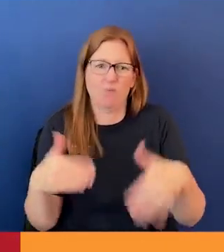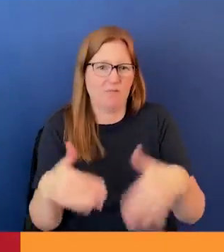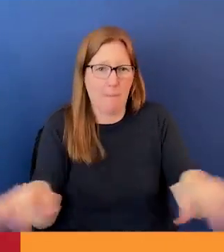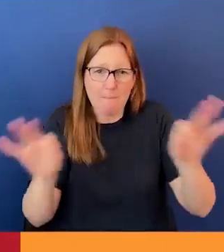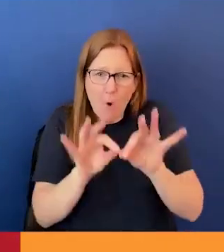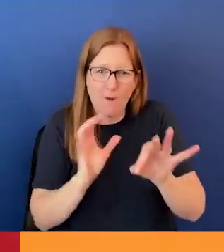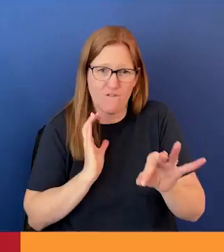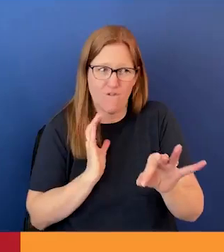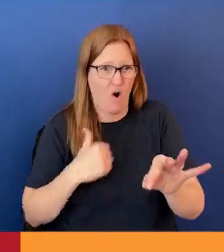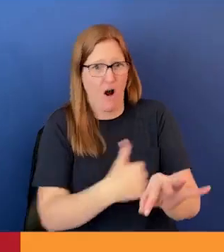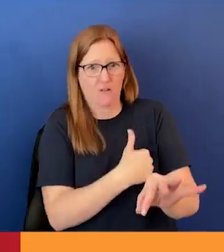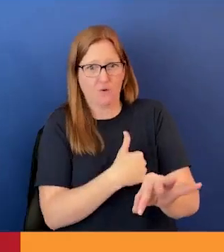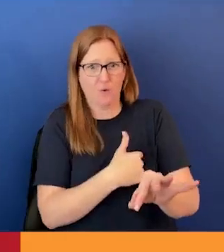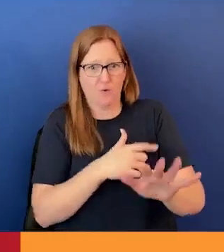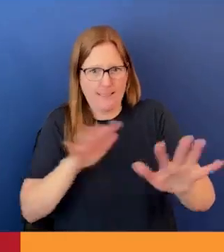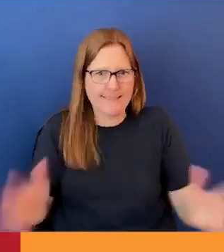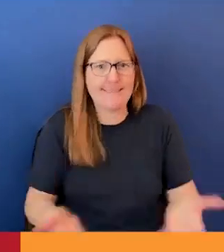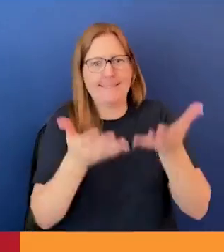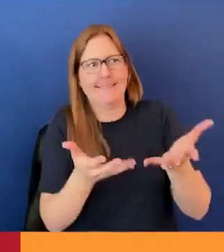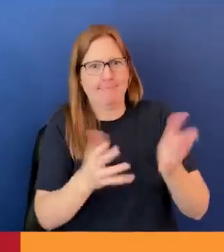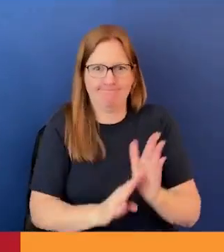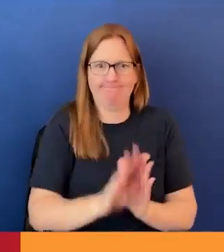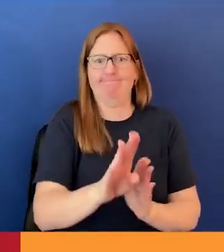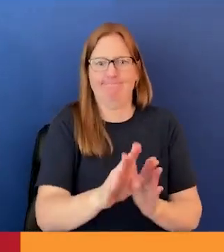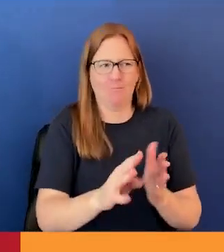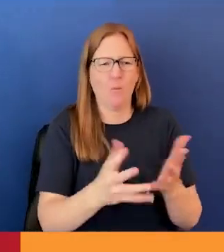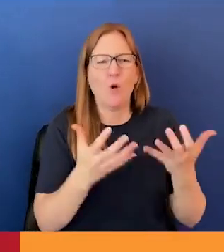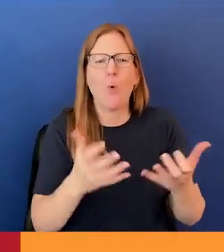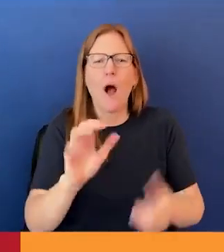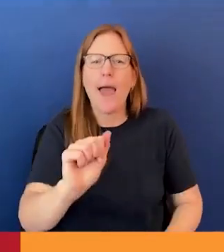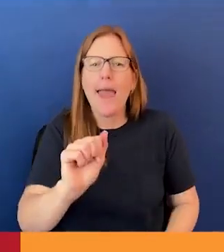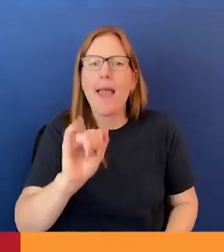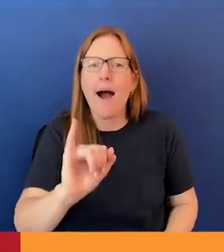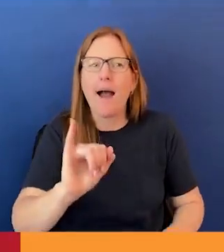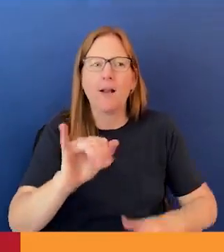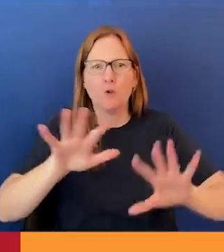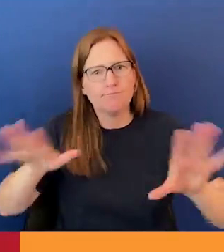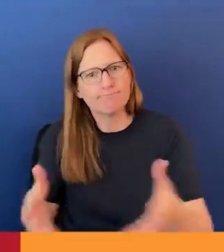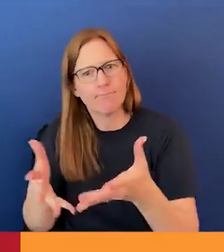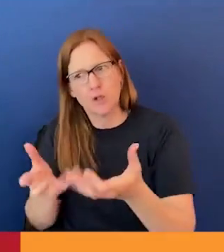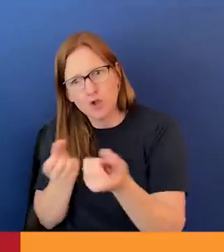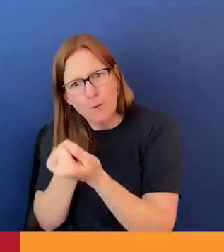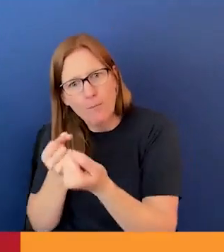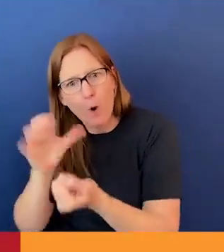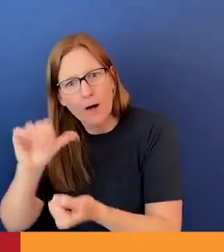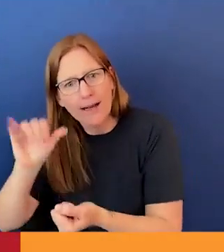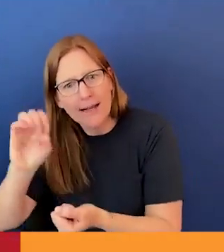to get to this point where we are trying to encourage AI to support the caregivers, caregivers, informal and paid workforce.